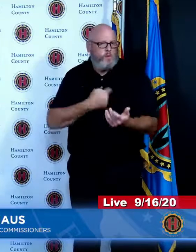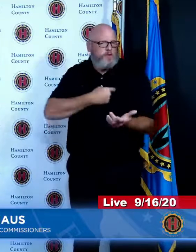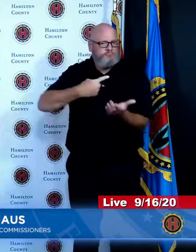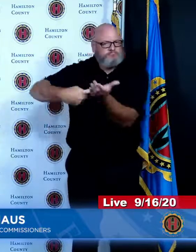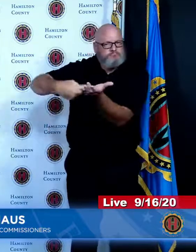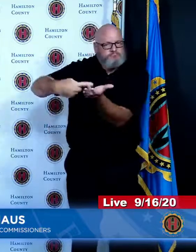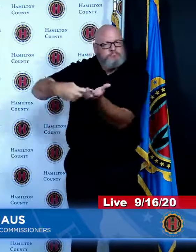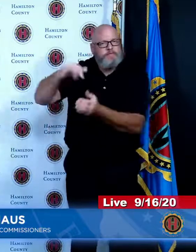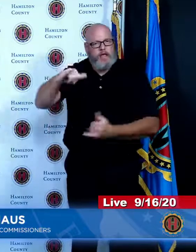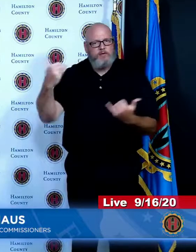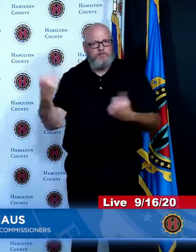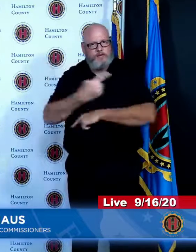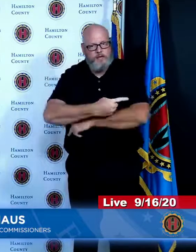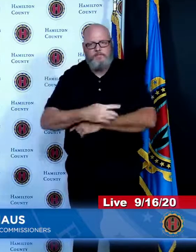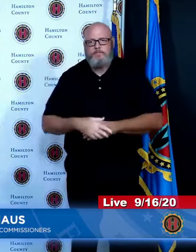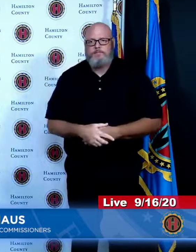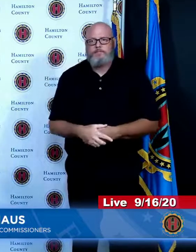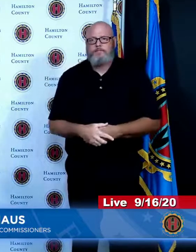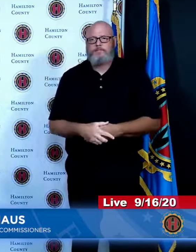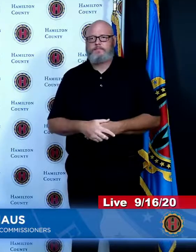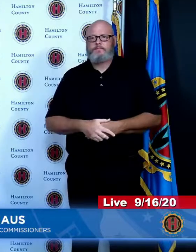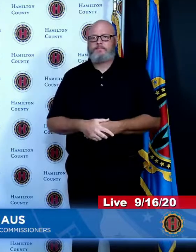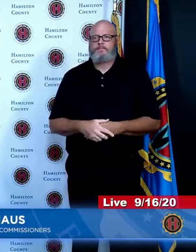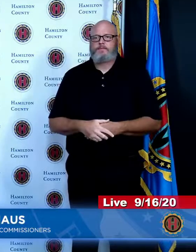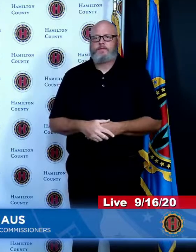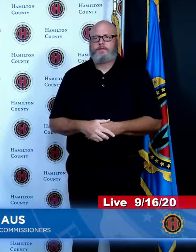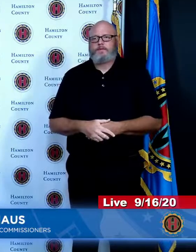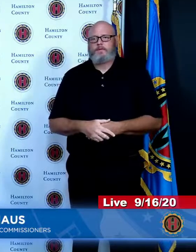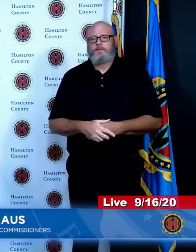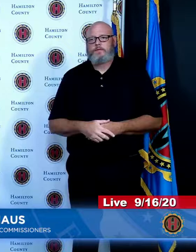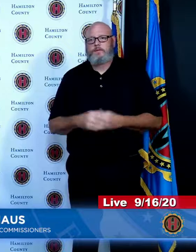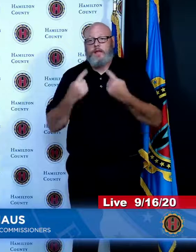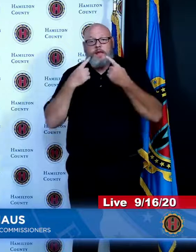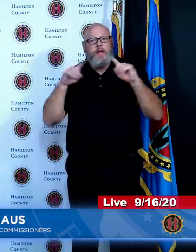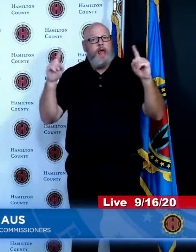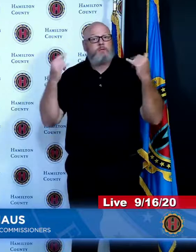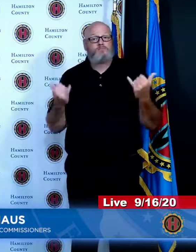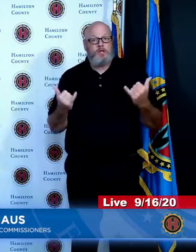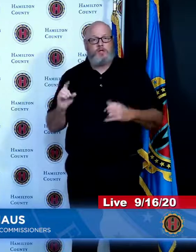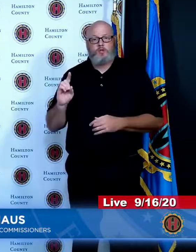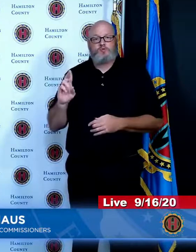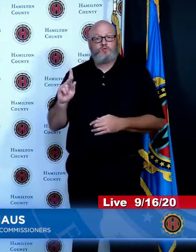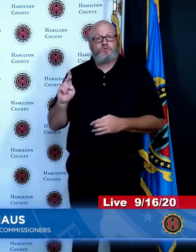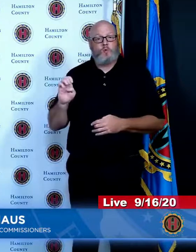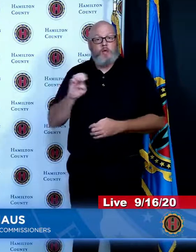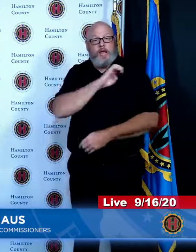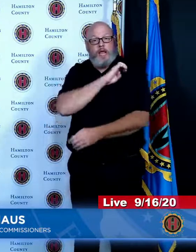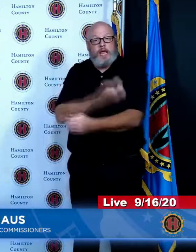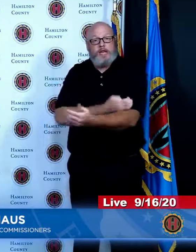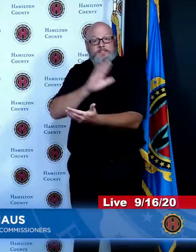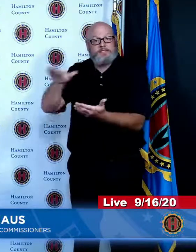today Duke Energy is resuming residential customer disconnections the company has a variety of payment